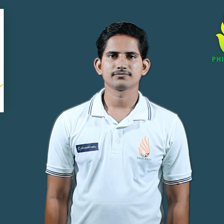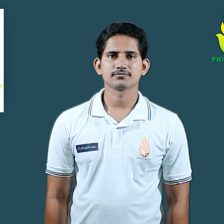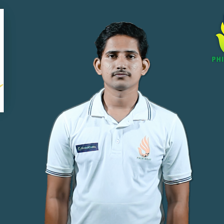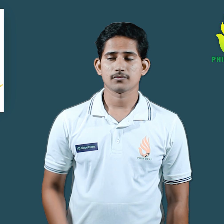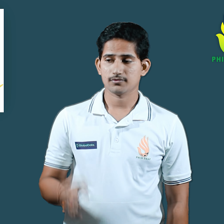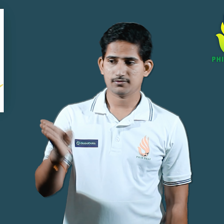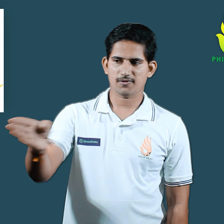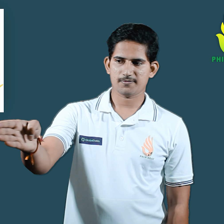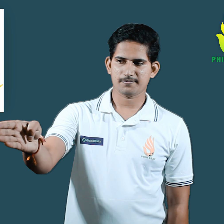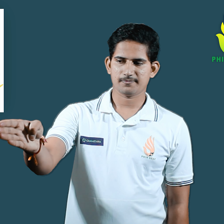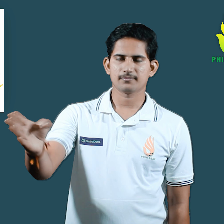That